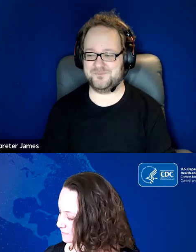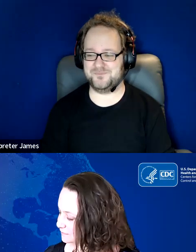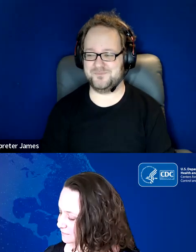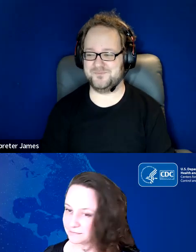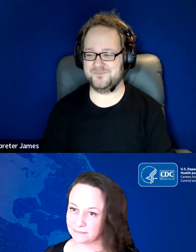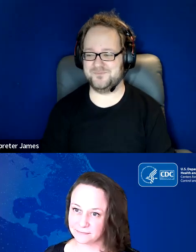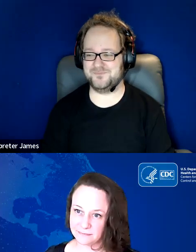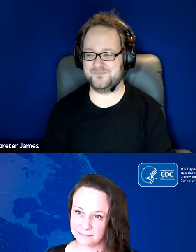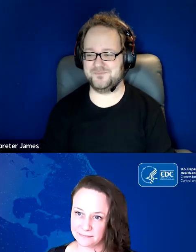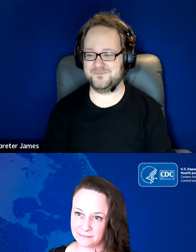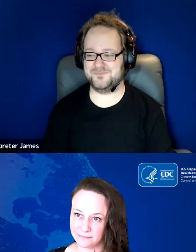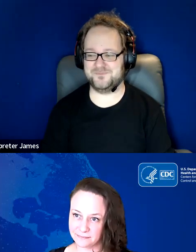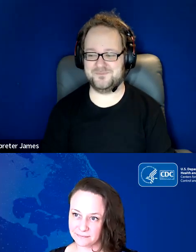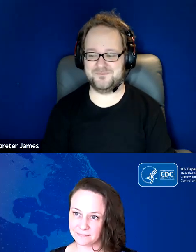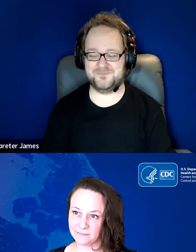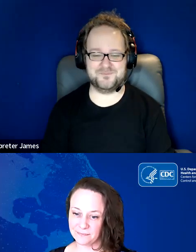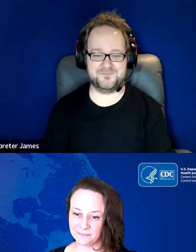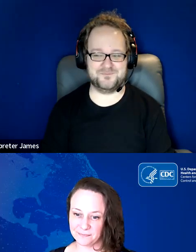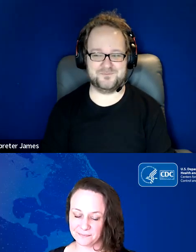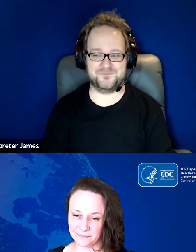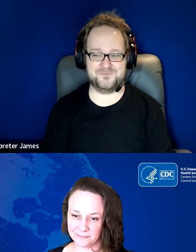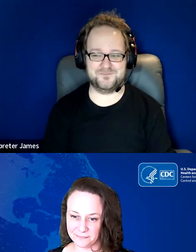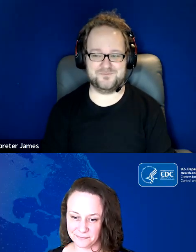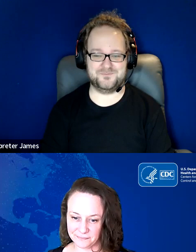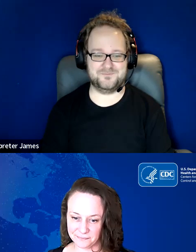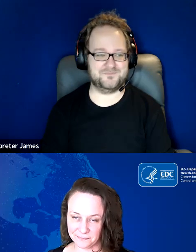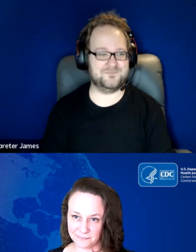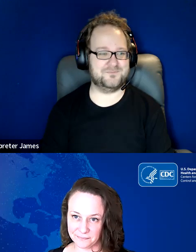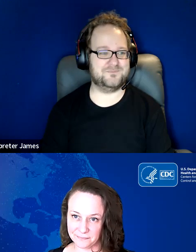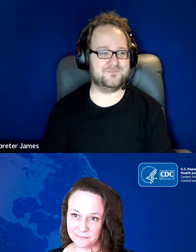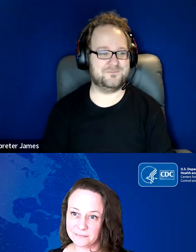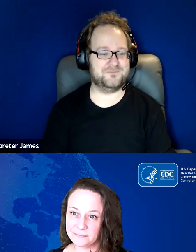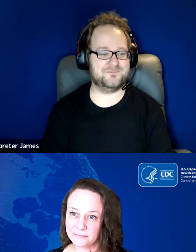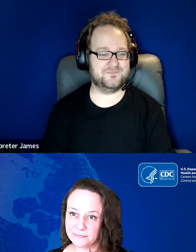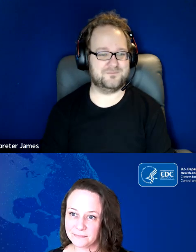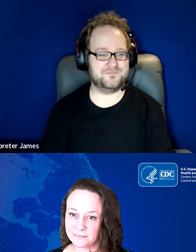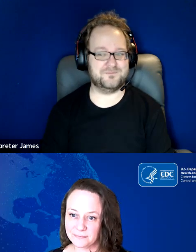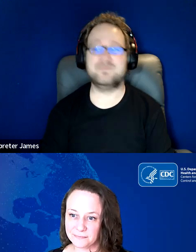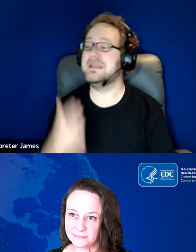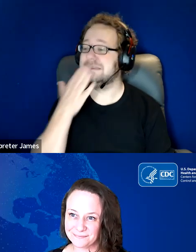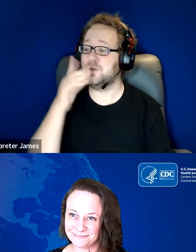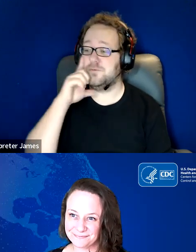» Moderator: Thank you for